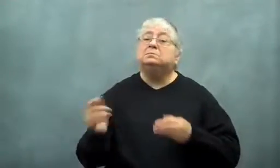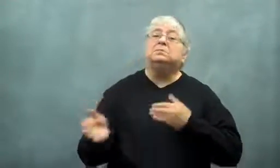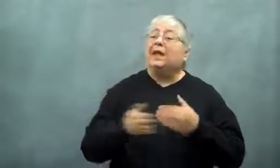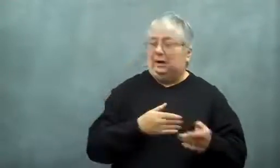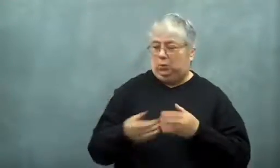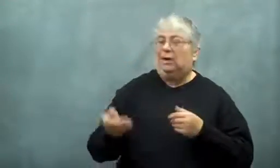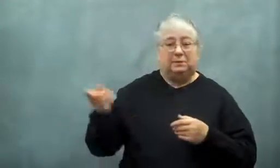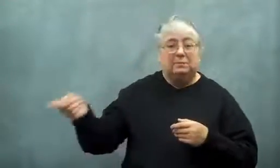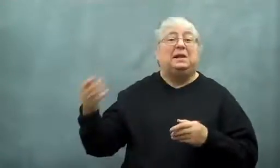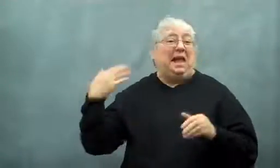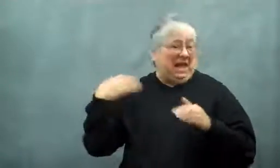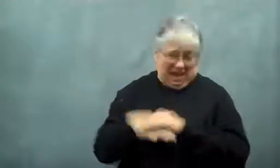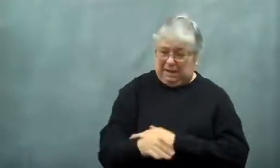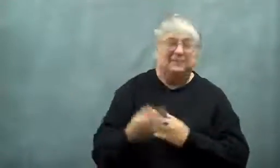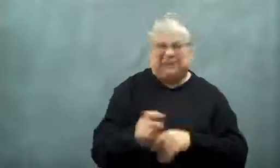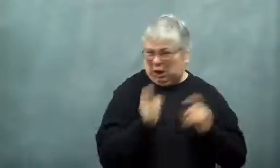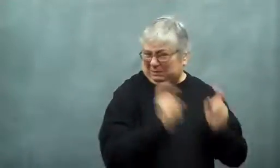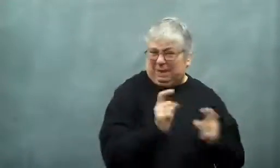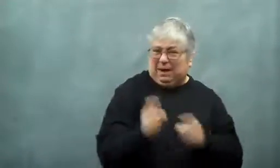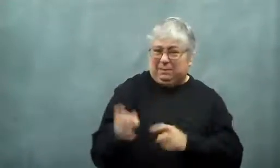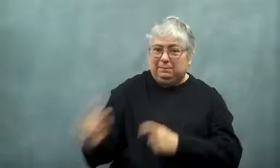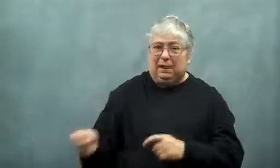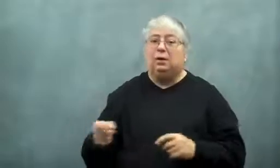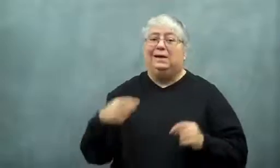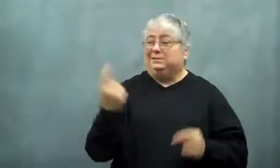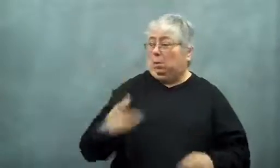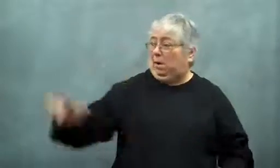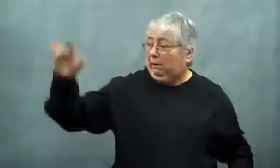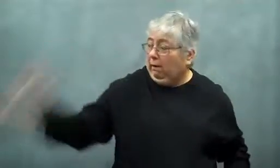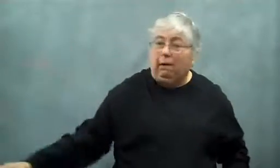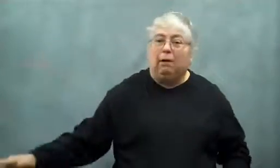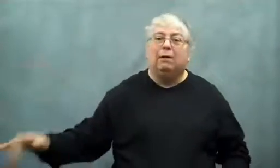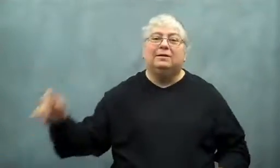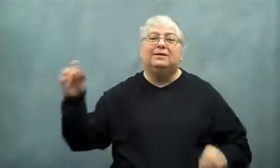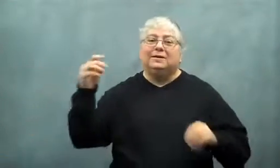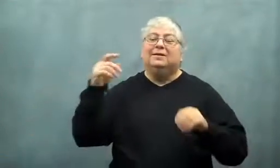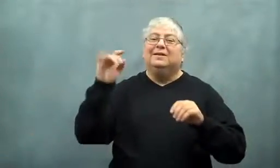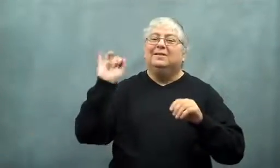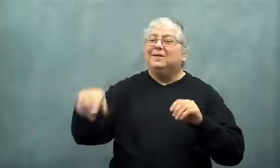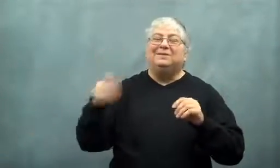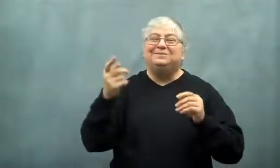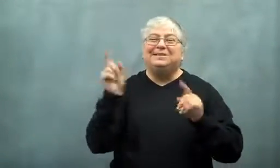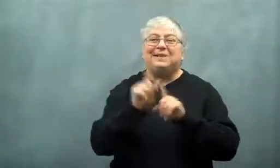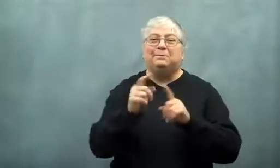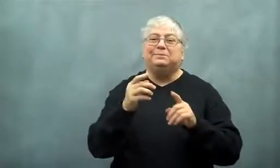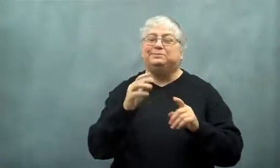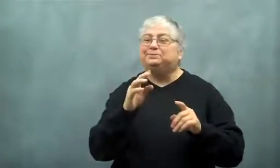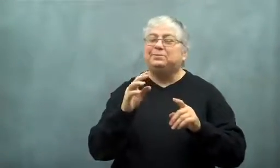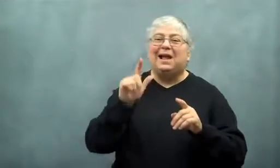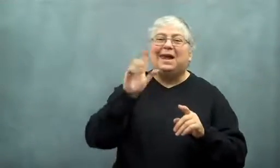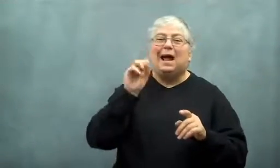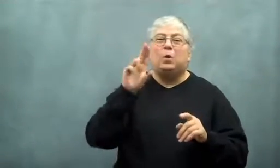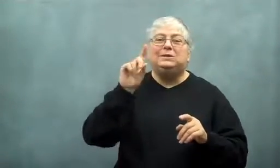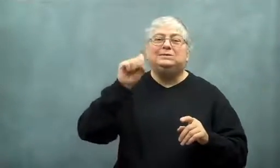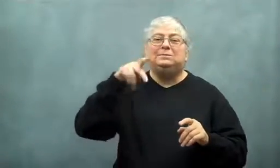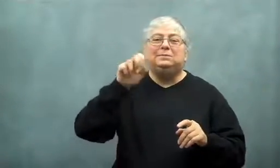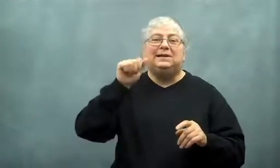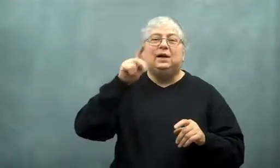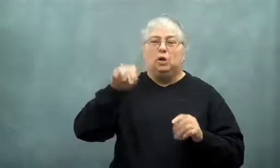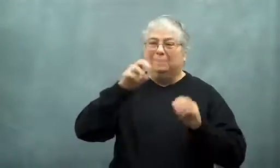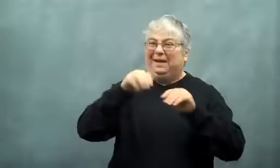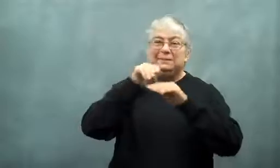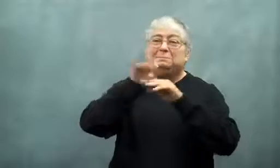Anyway, he entered shooting, and someone hit the loudspeaker button.